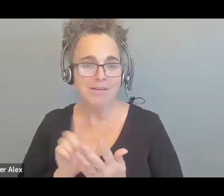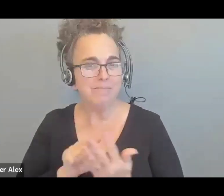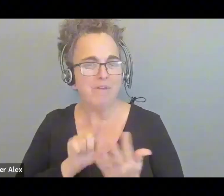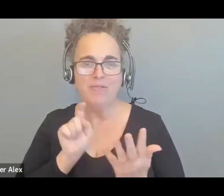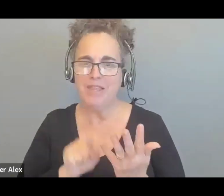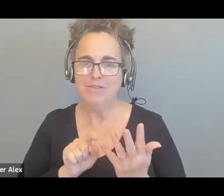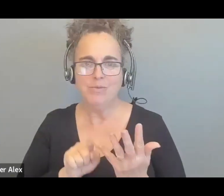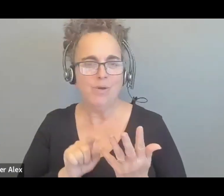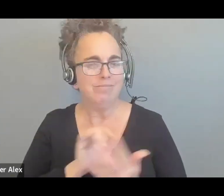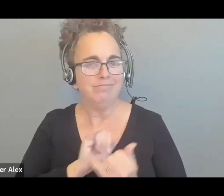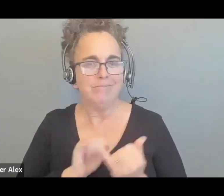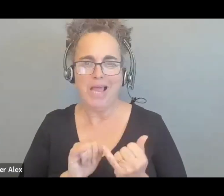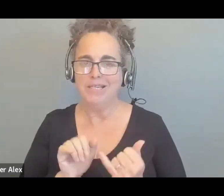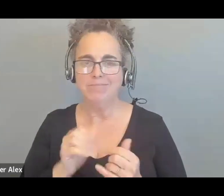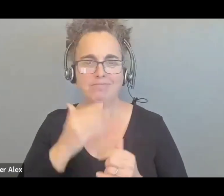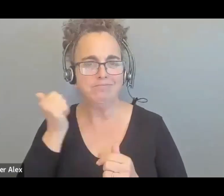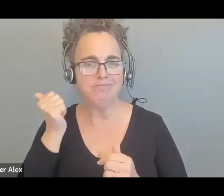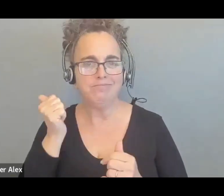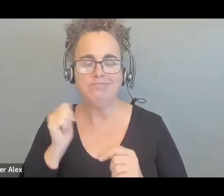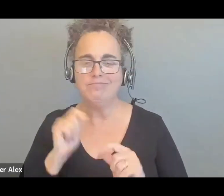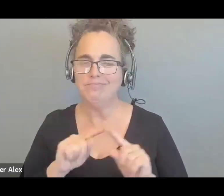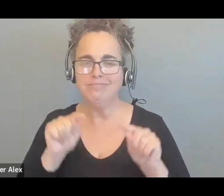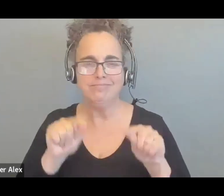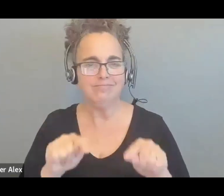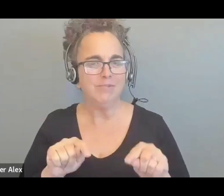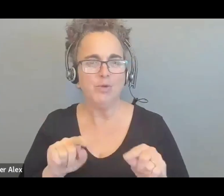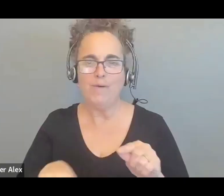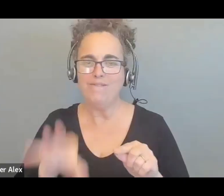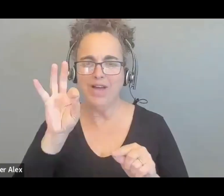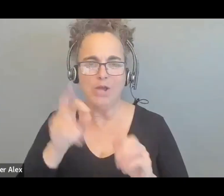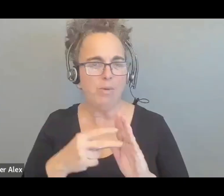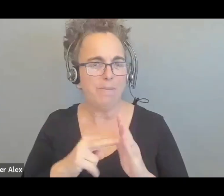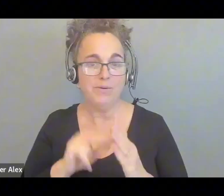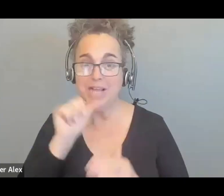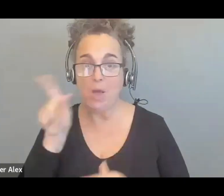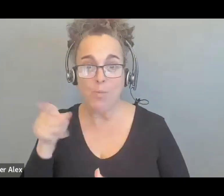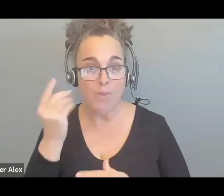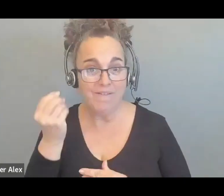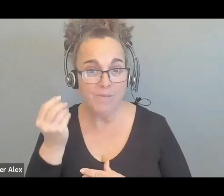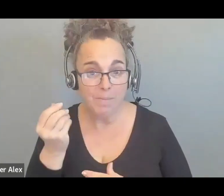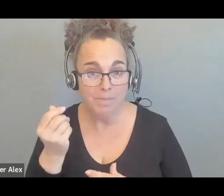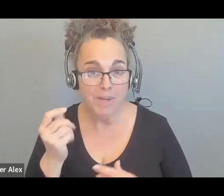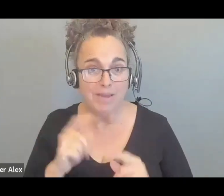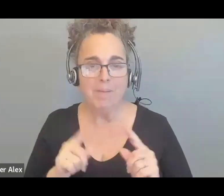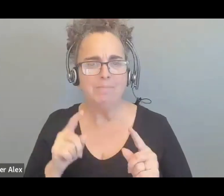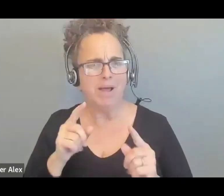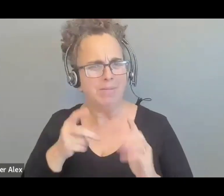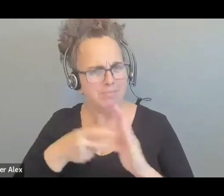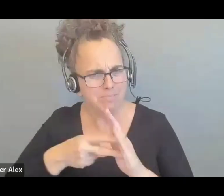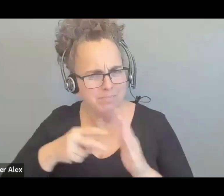And I think when you look for your purpose and not just for pay, when you pick a career for purpose,